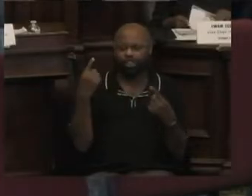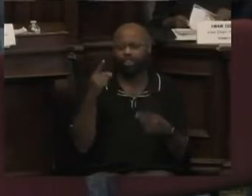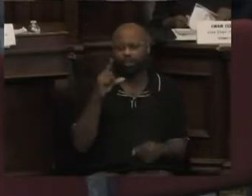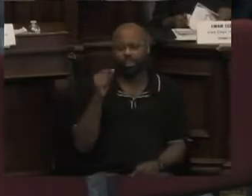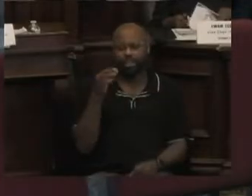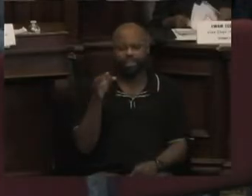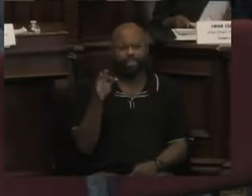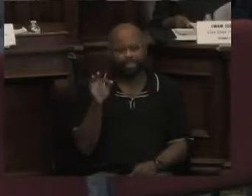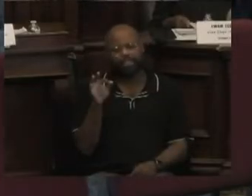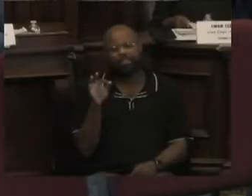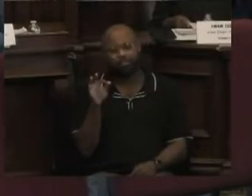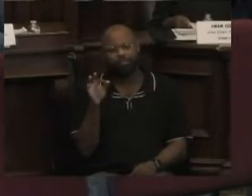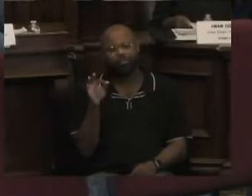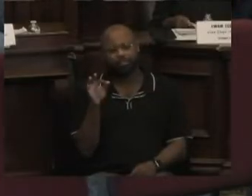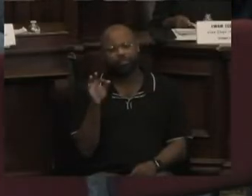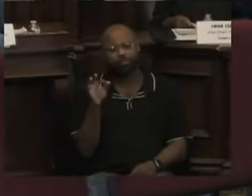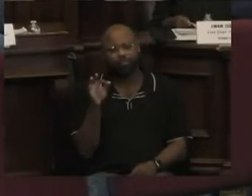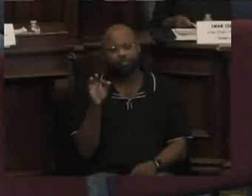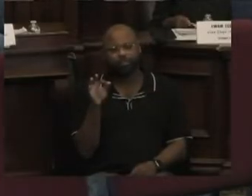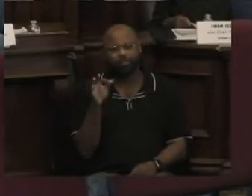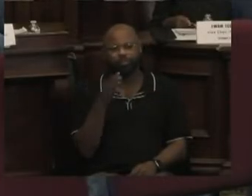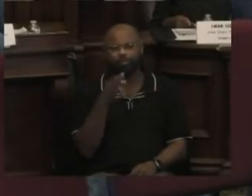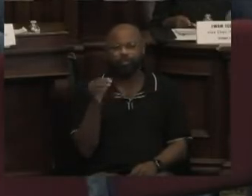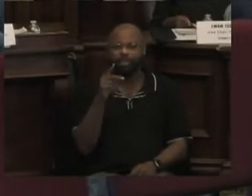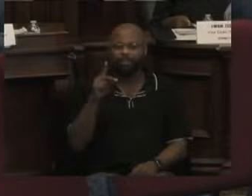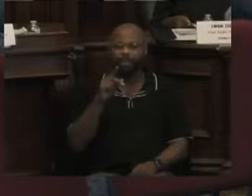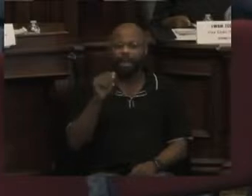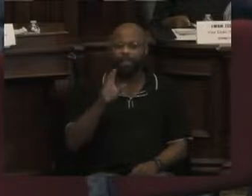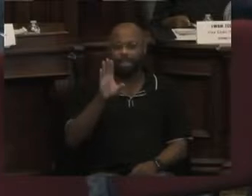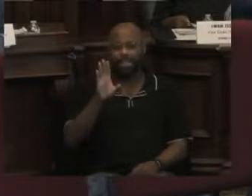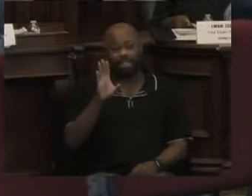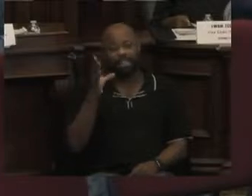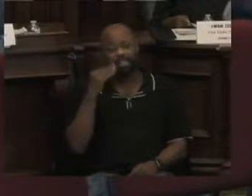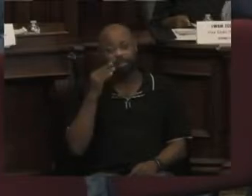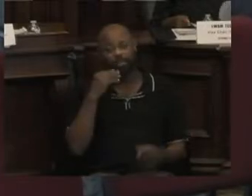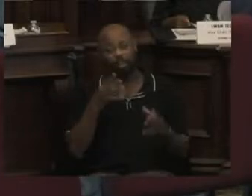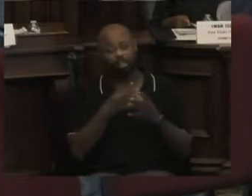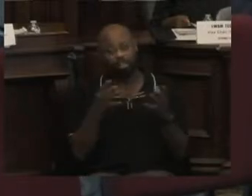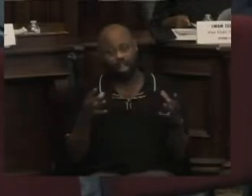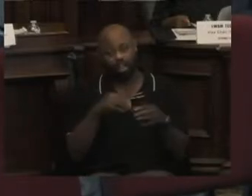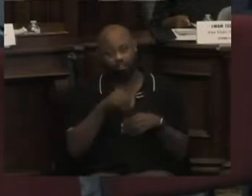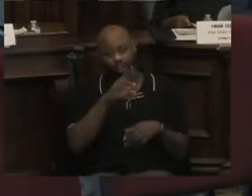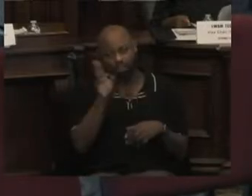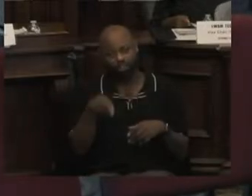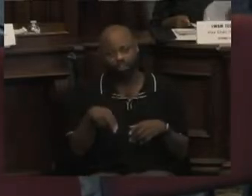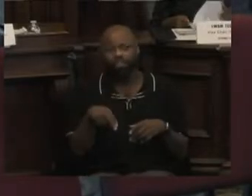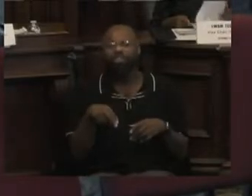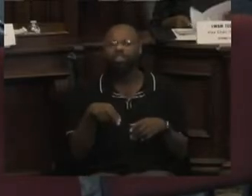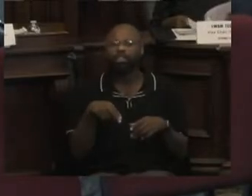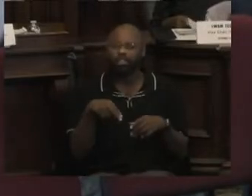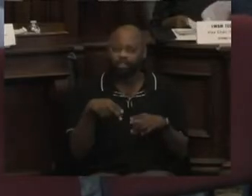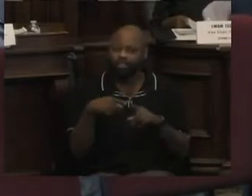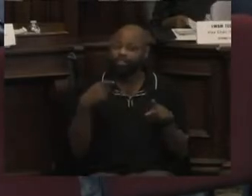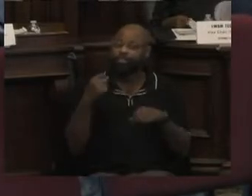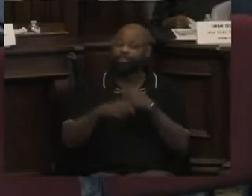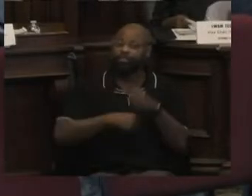walks individuals through just since 2019. And, you know,